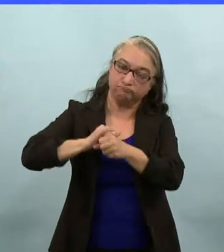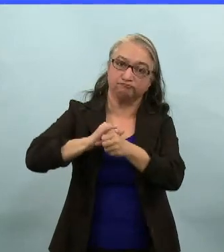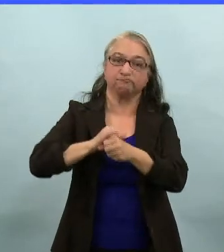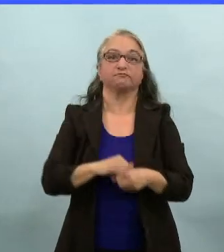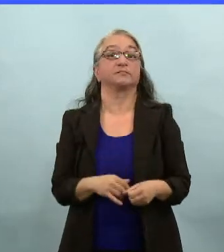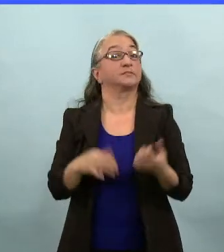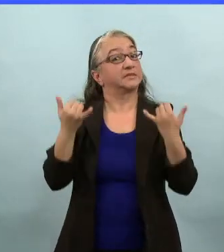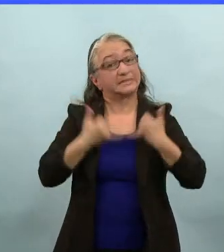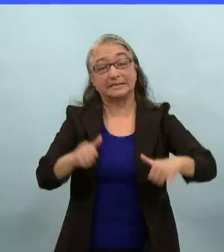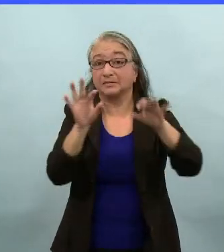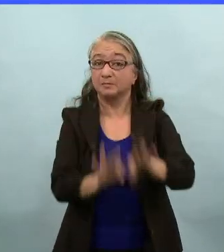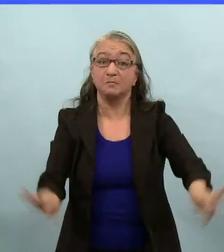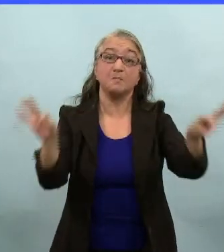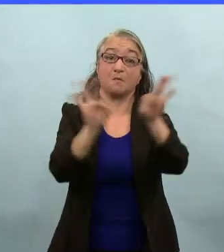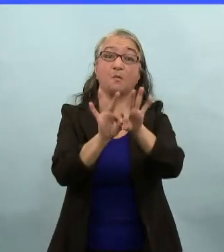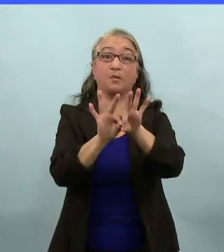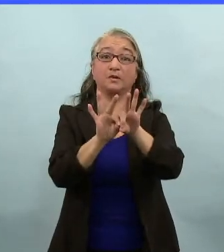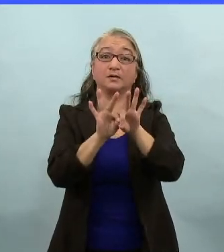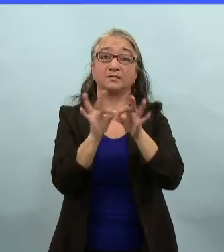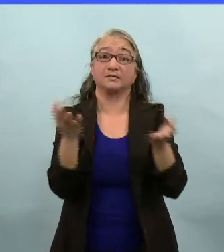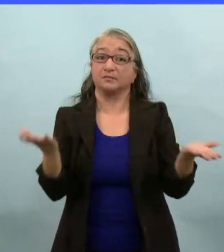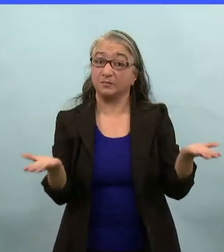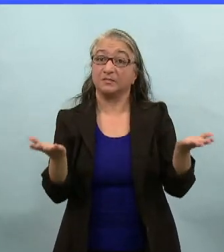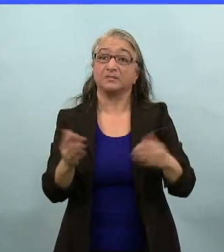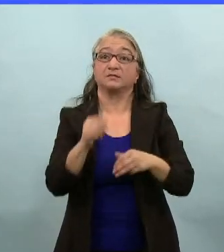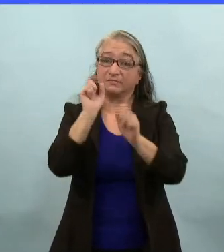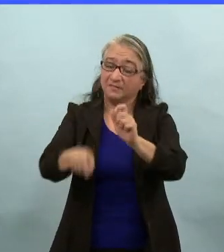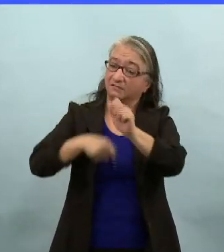following public health orders will also help reduce the number of exposures